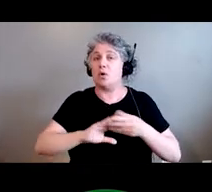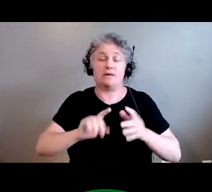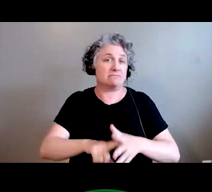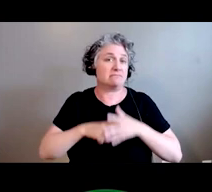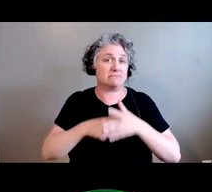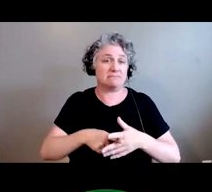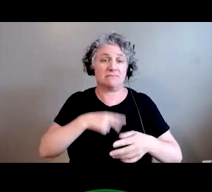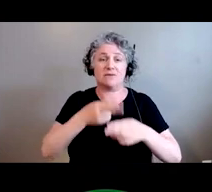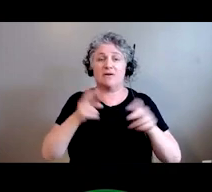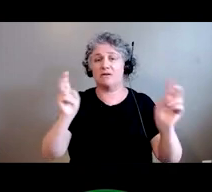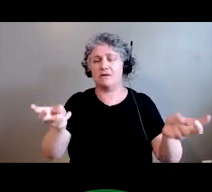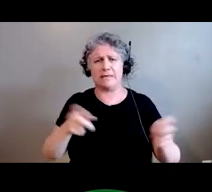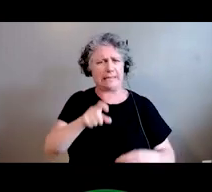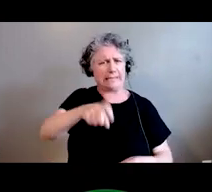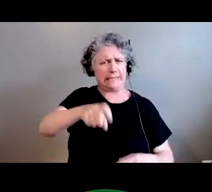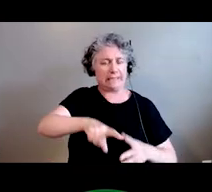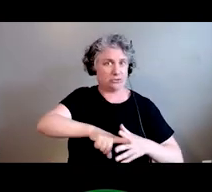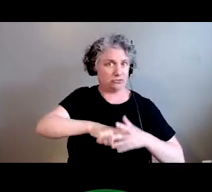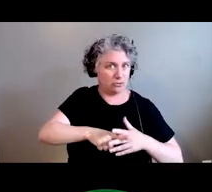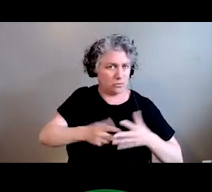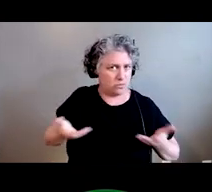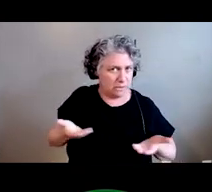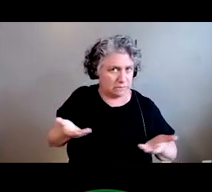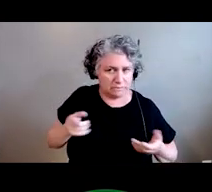Nature for All project in a chapter we're titling learning to work together.